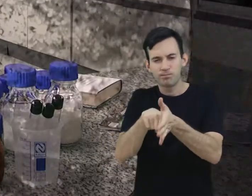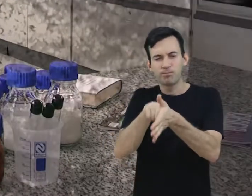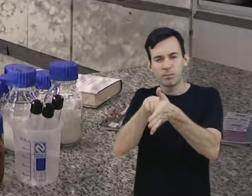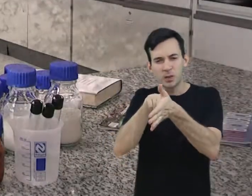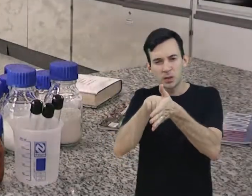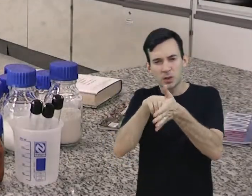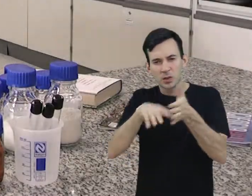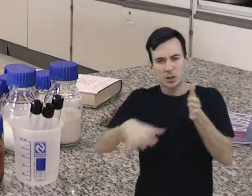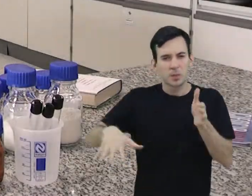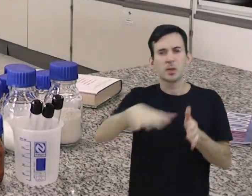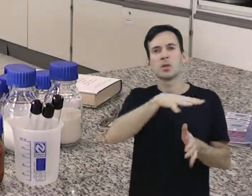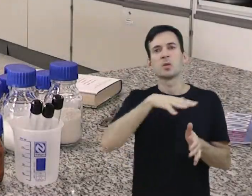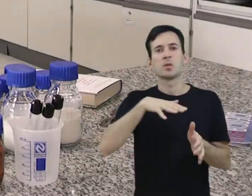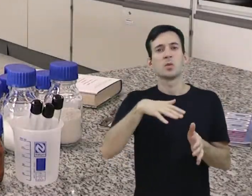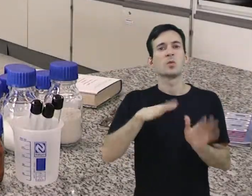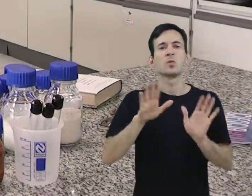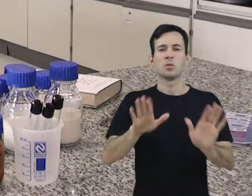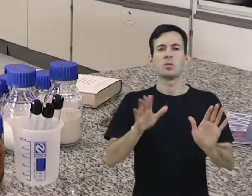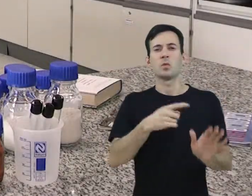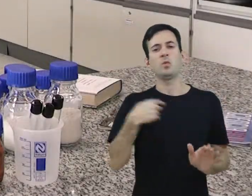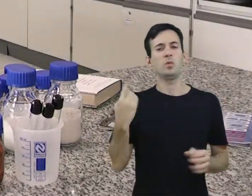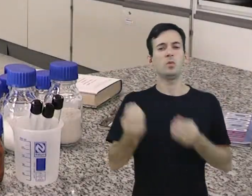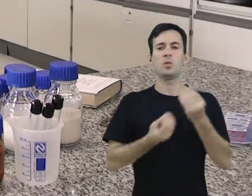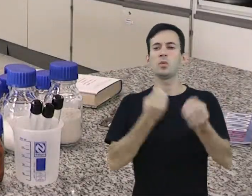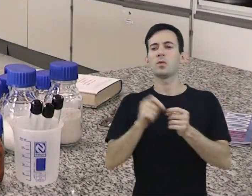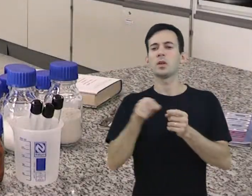How can we then collect micro-plastics?